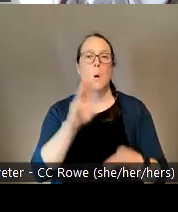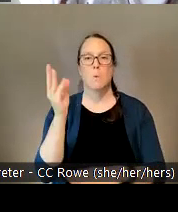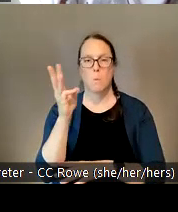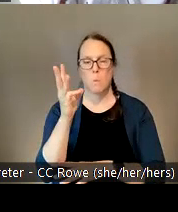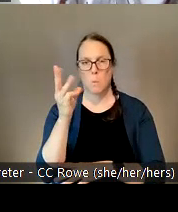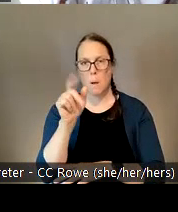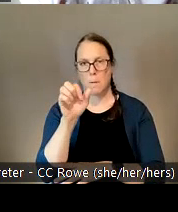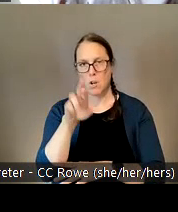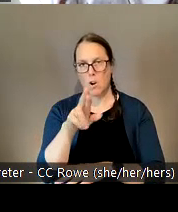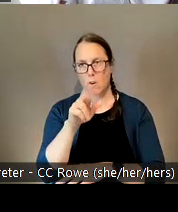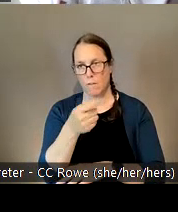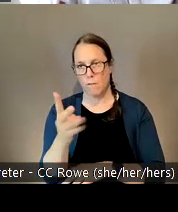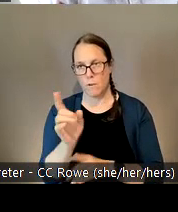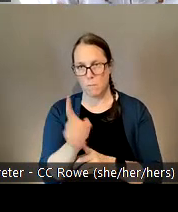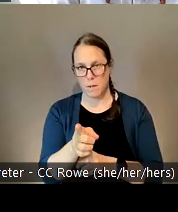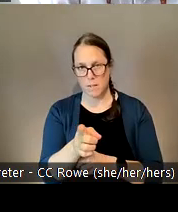And the presentation will be available